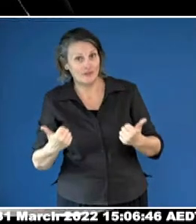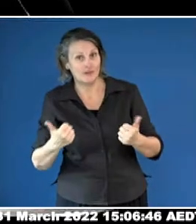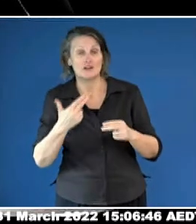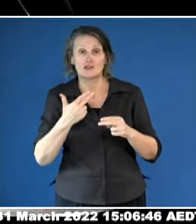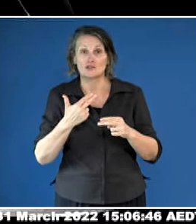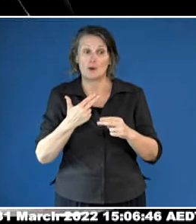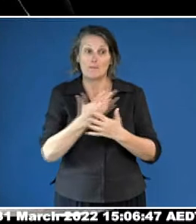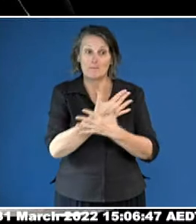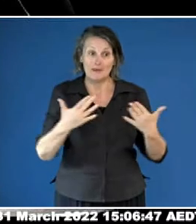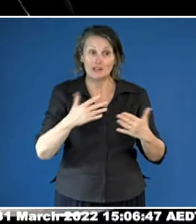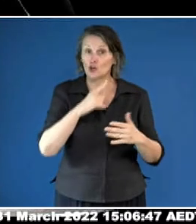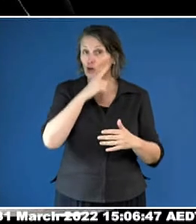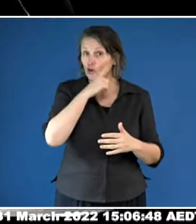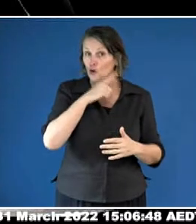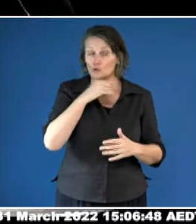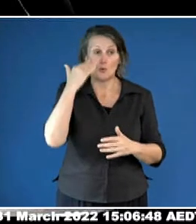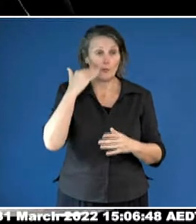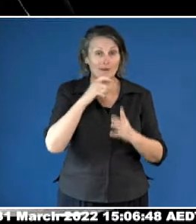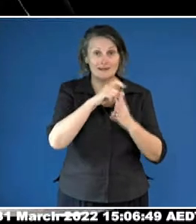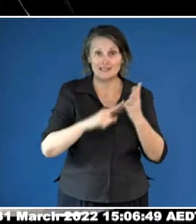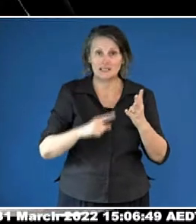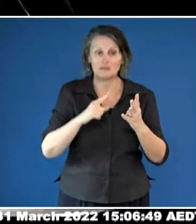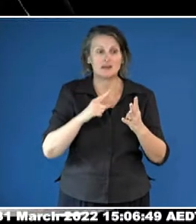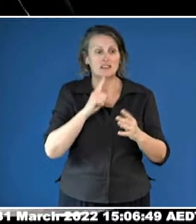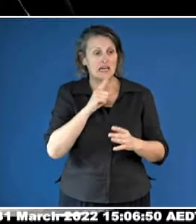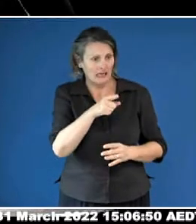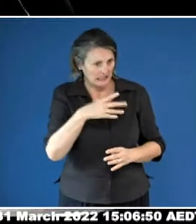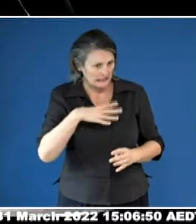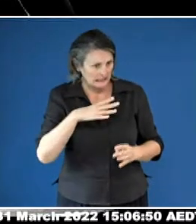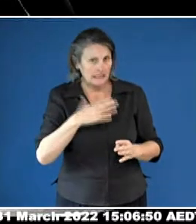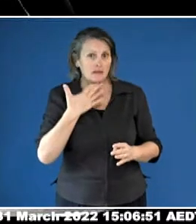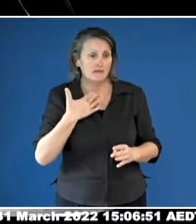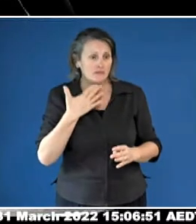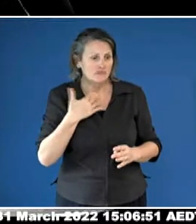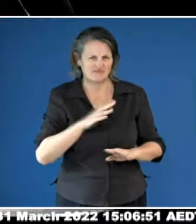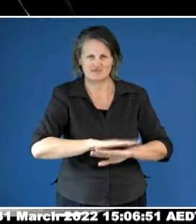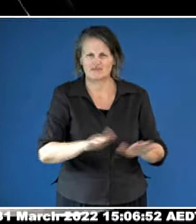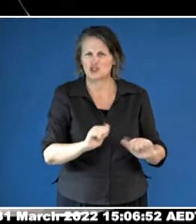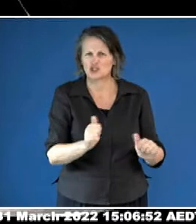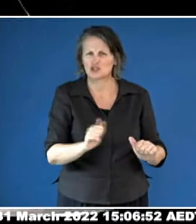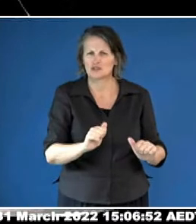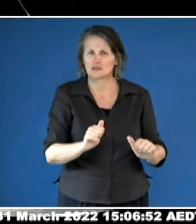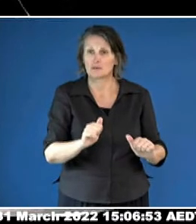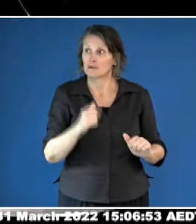expression, and we're denied our right to bodily autonomy, based on really ableist